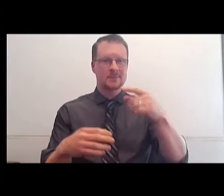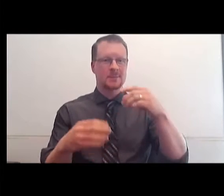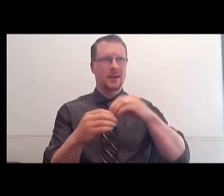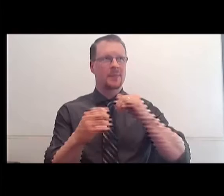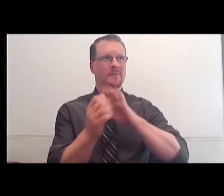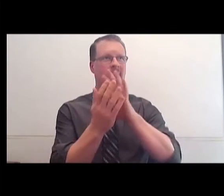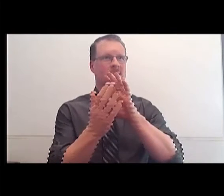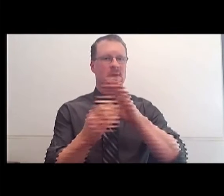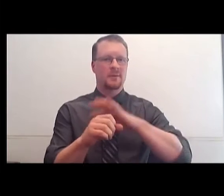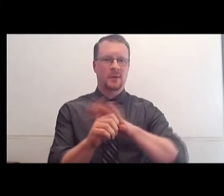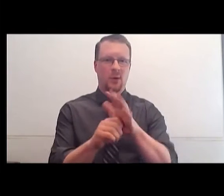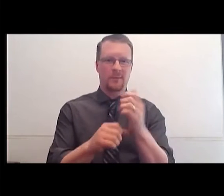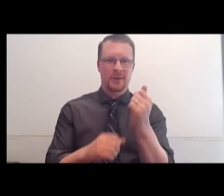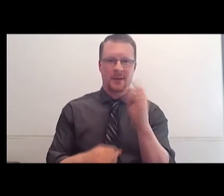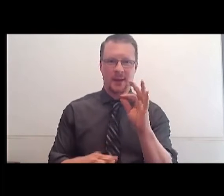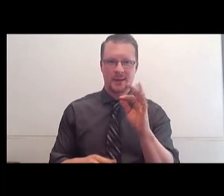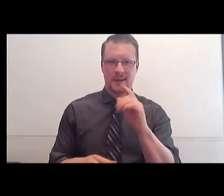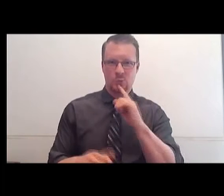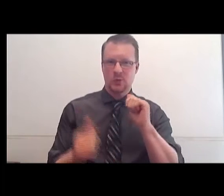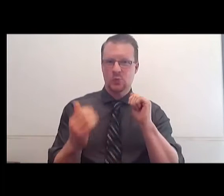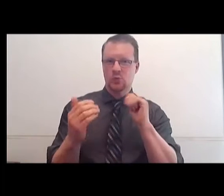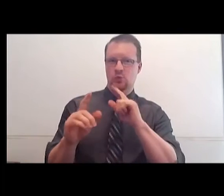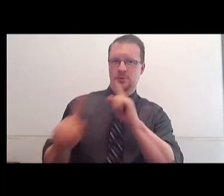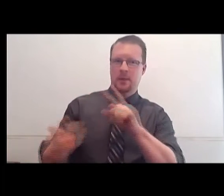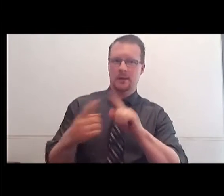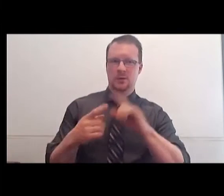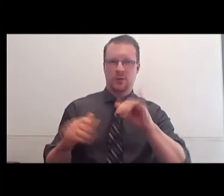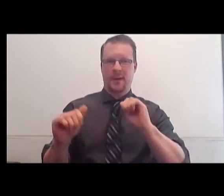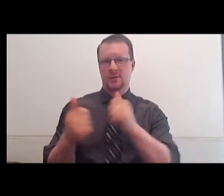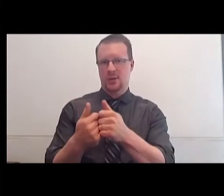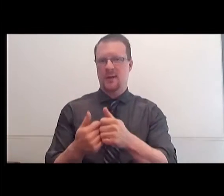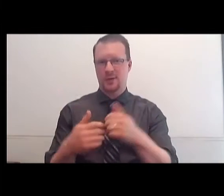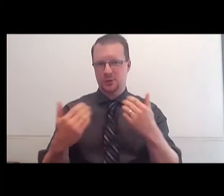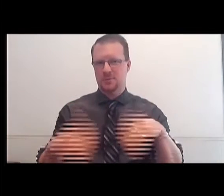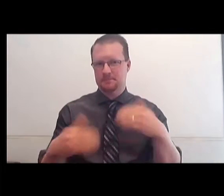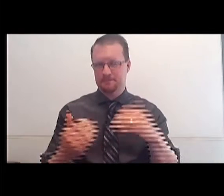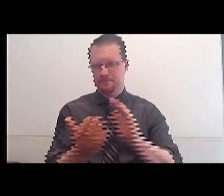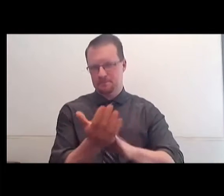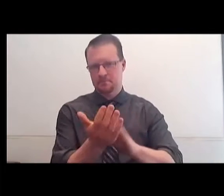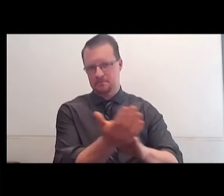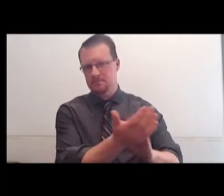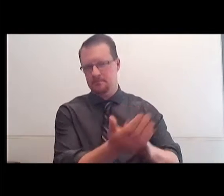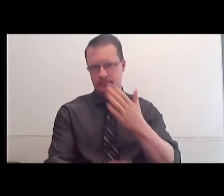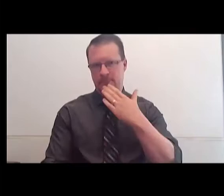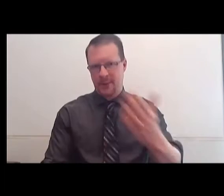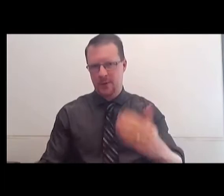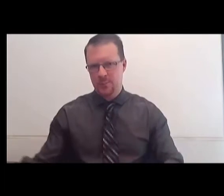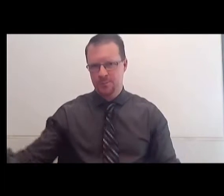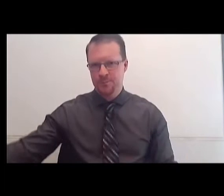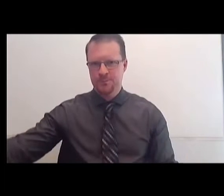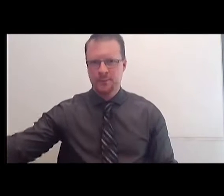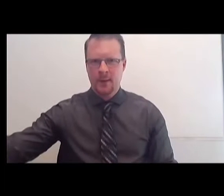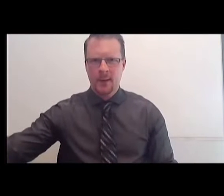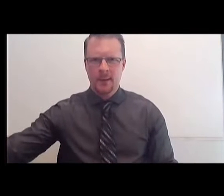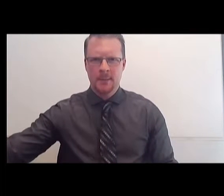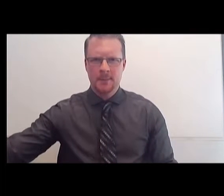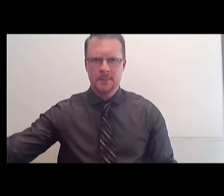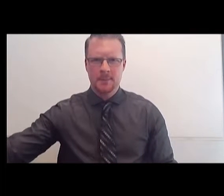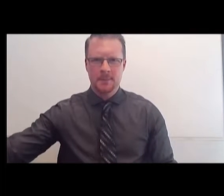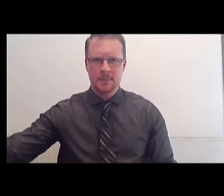and hosting all of this in the face of COVID-19. It's been an impressive response